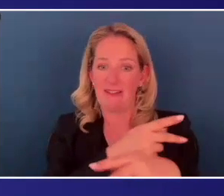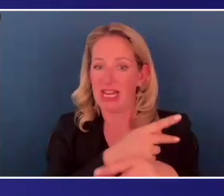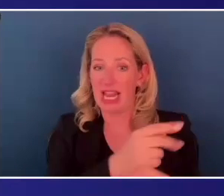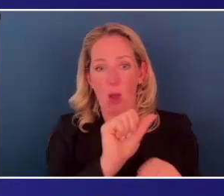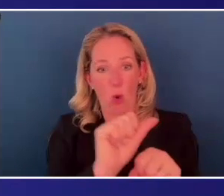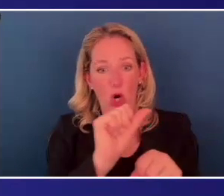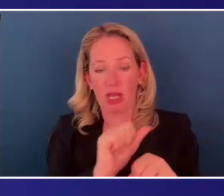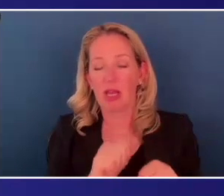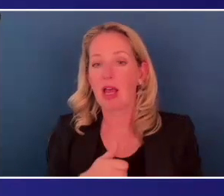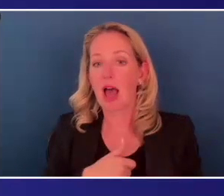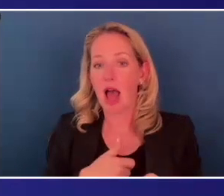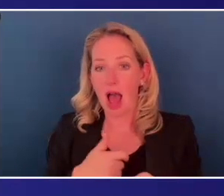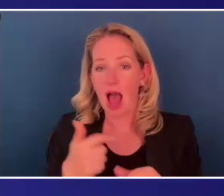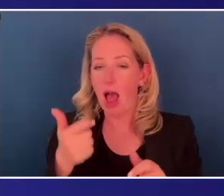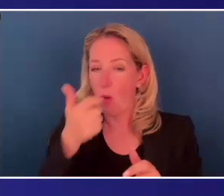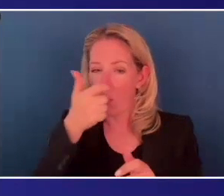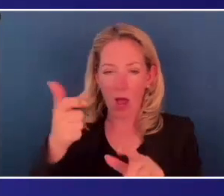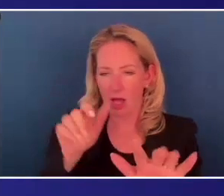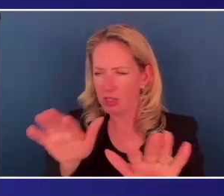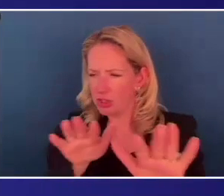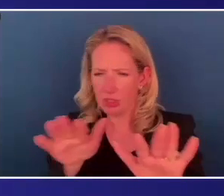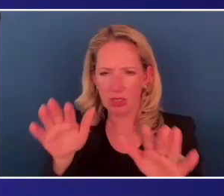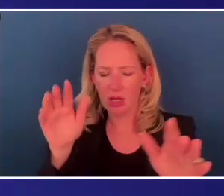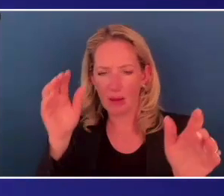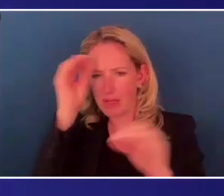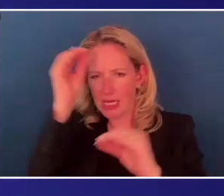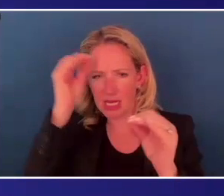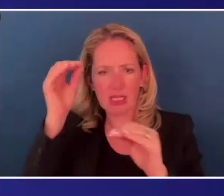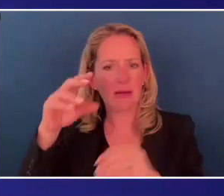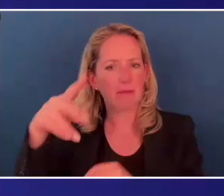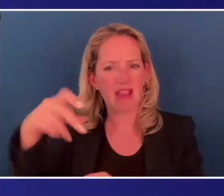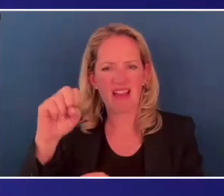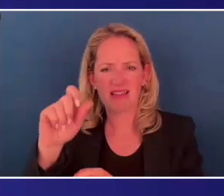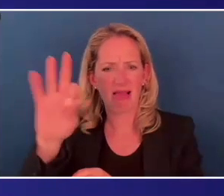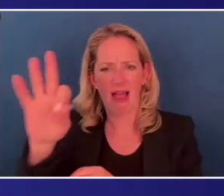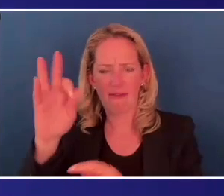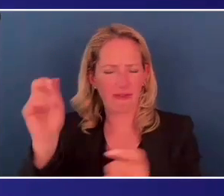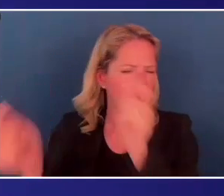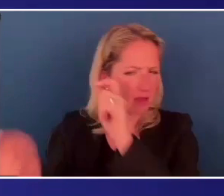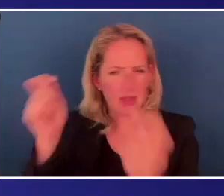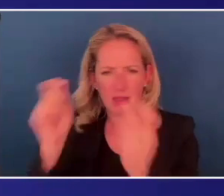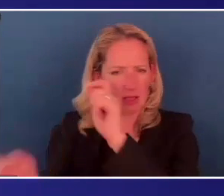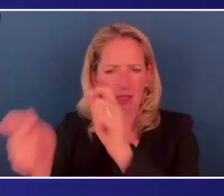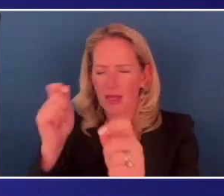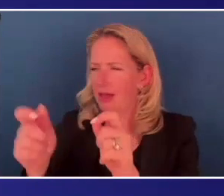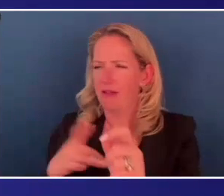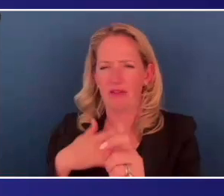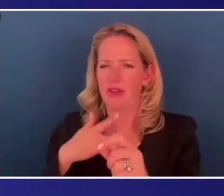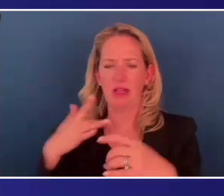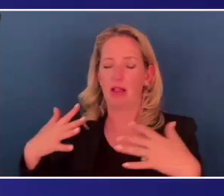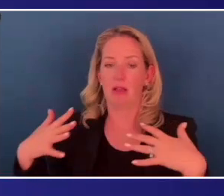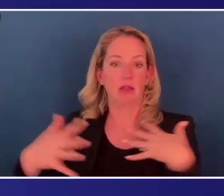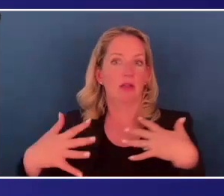I watched the constantly shifting opinions around PSLF and, it's just honestly scares me profoundly.